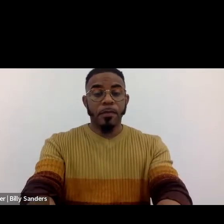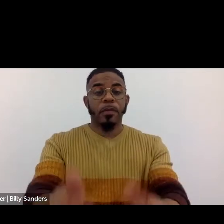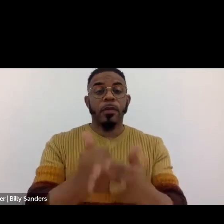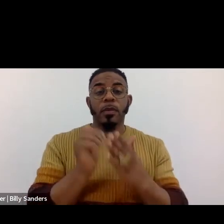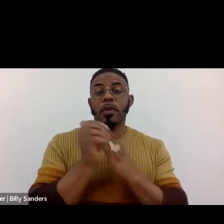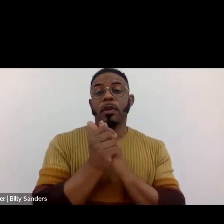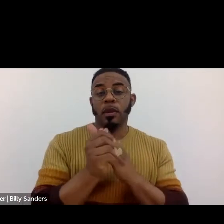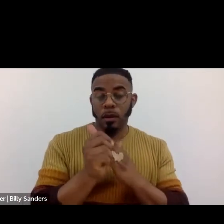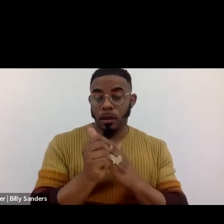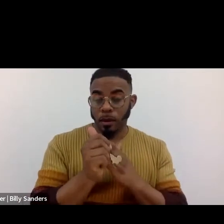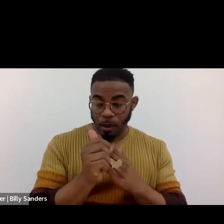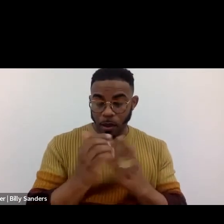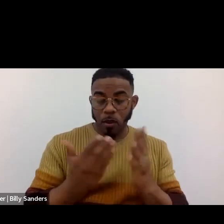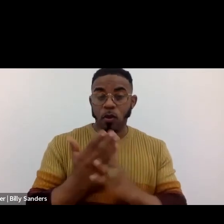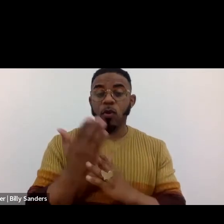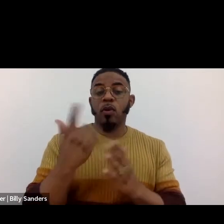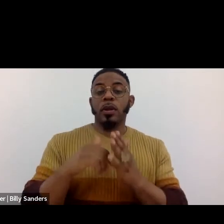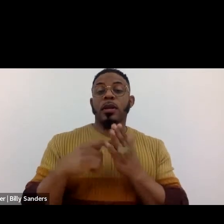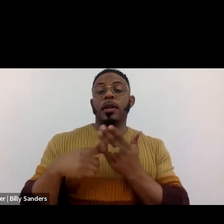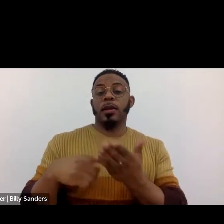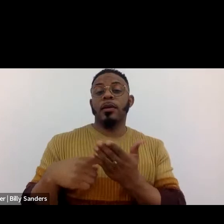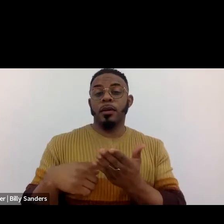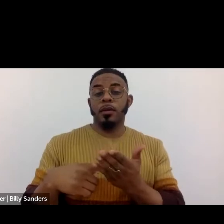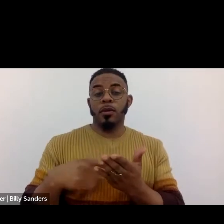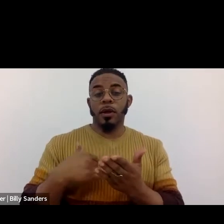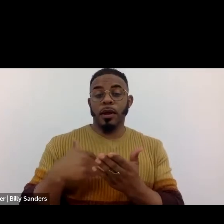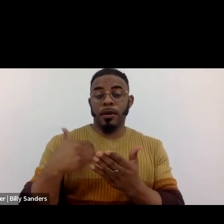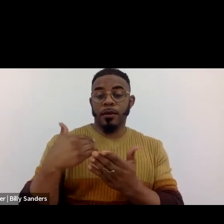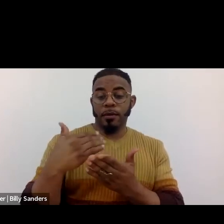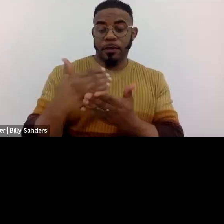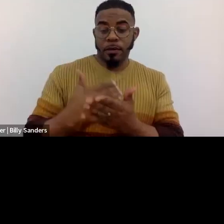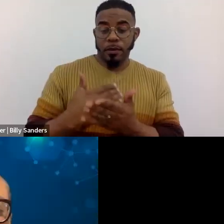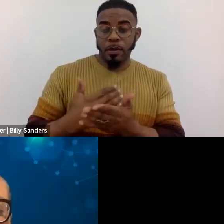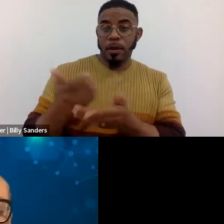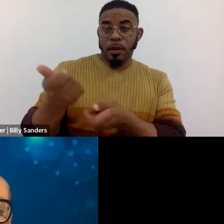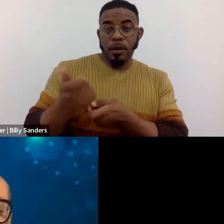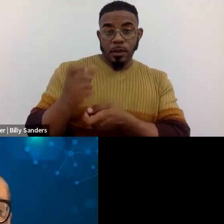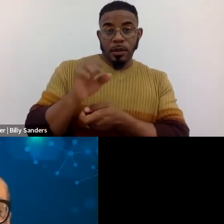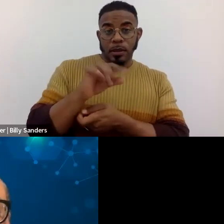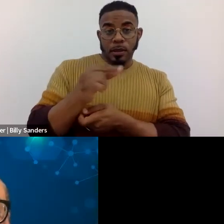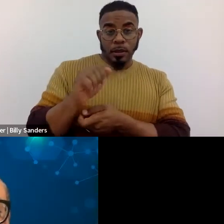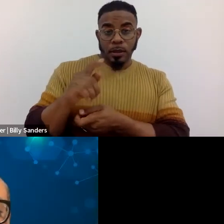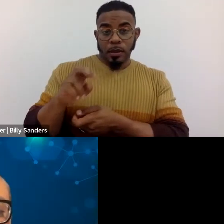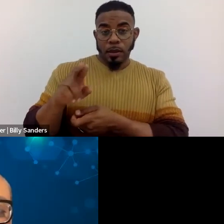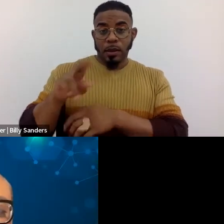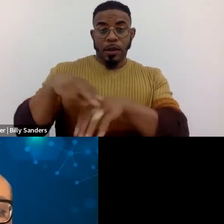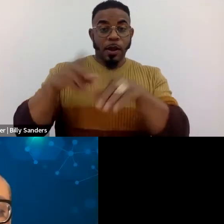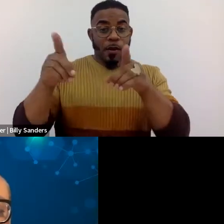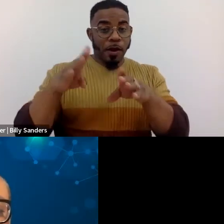To help guide us through this conversation, we have enlisted SAG-AFTRA National Director, Background